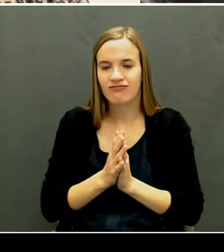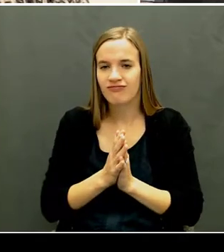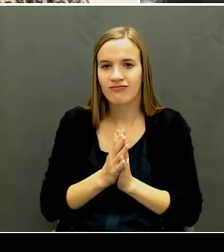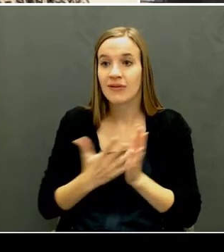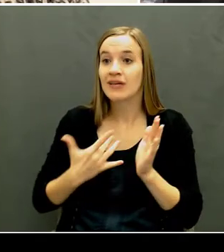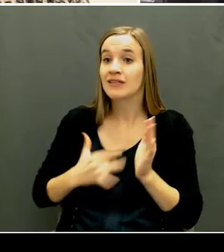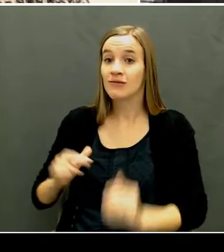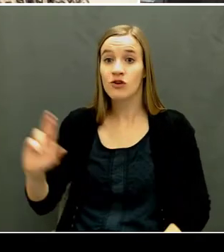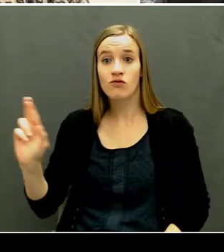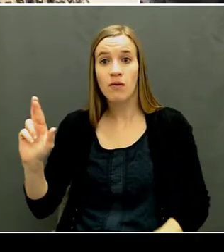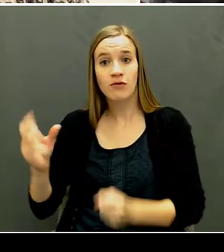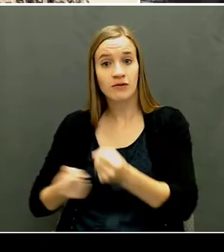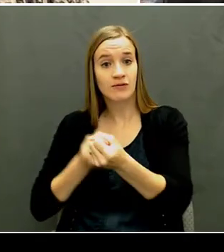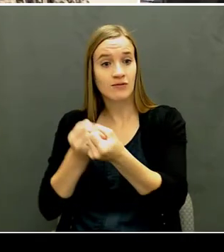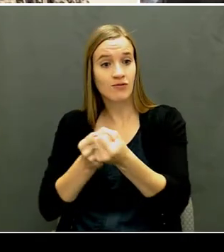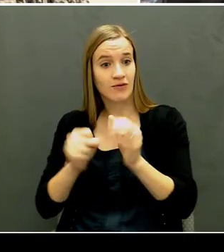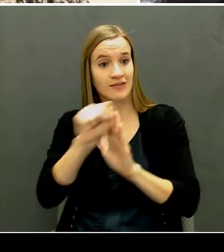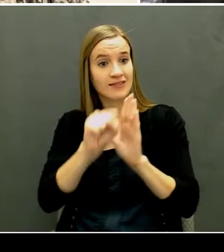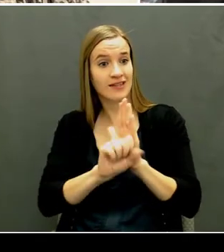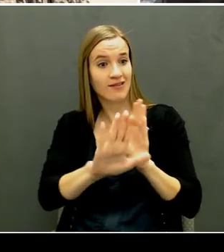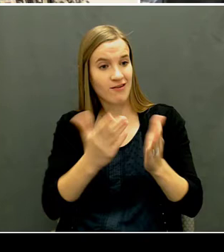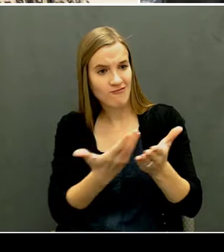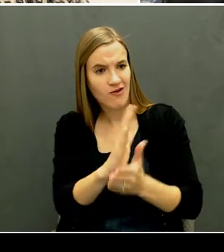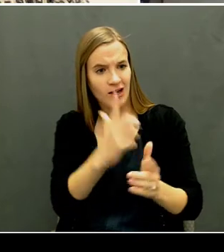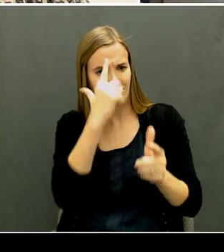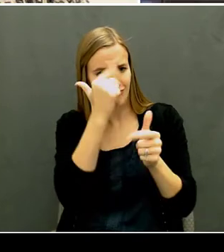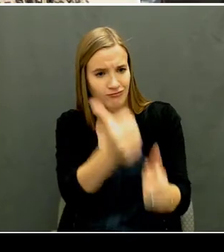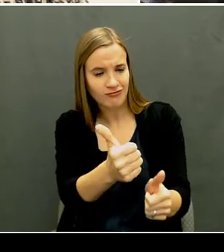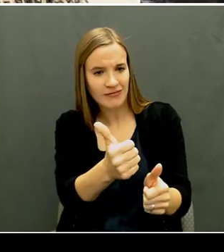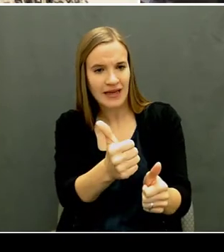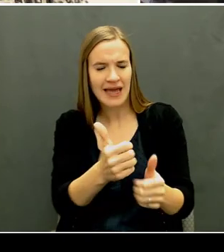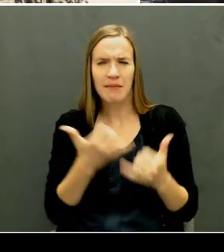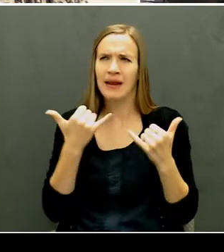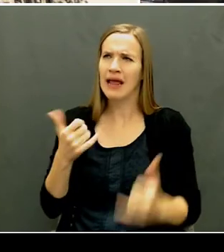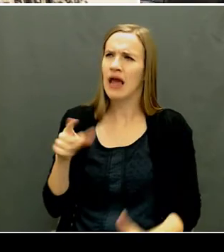rights states rights. We kind of question that now now, which is sometimes you go, Oh, now states are